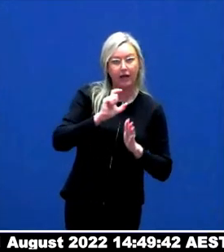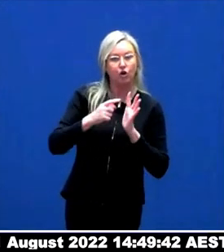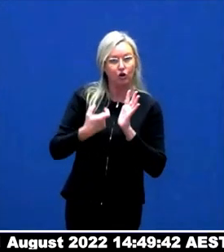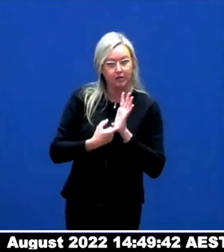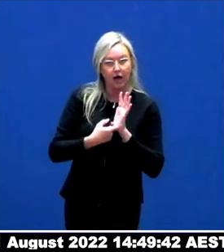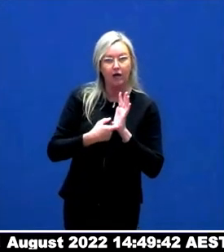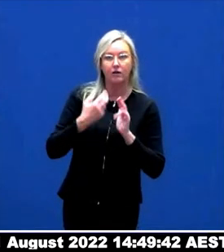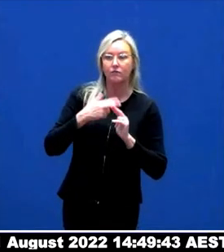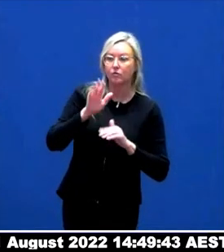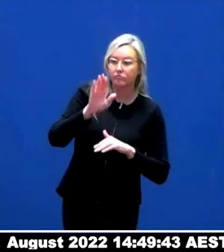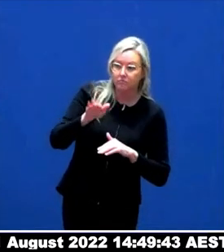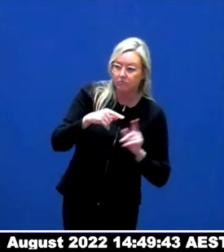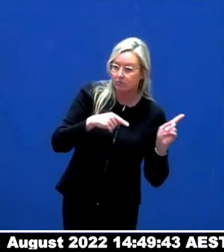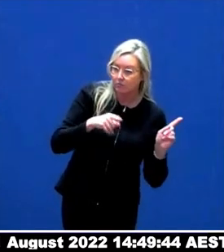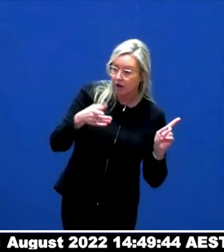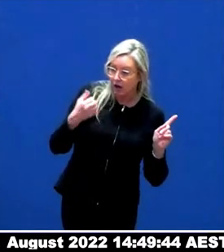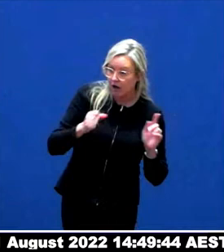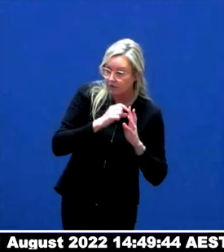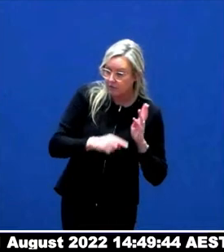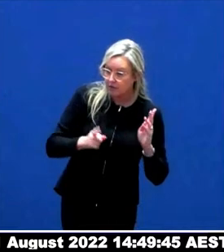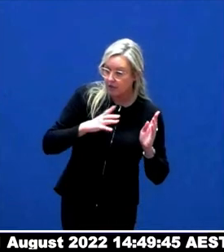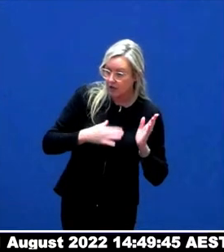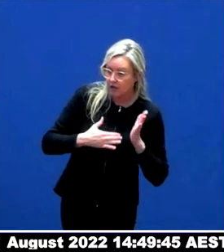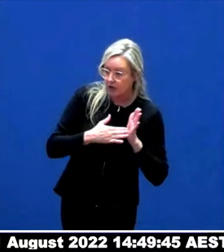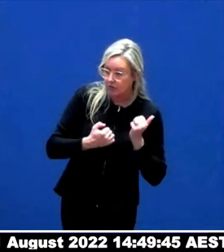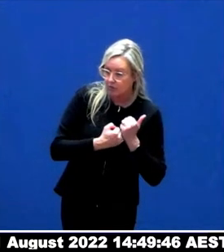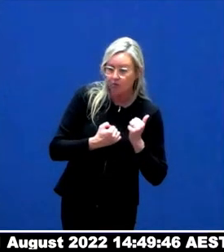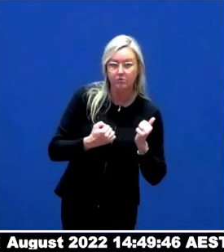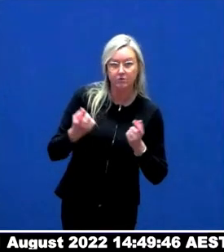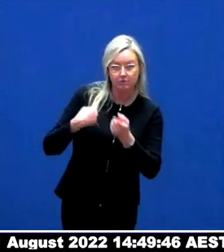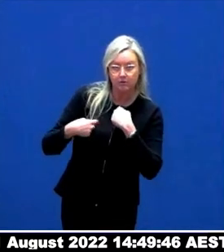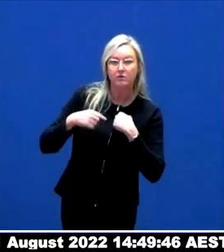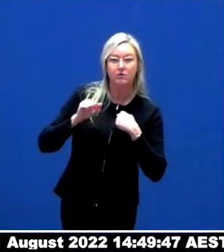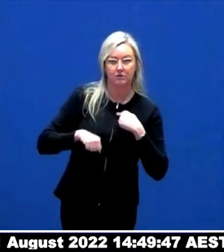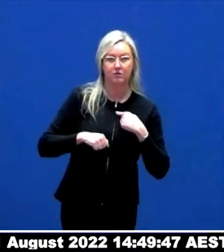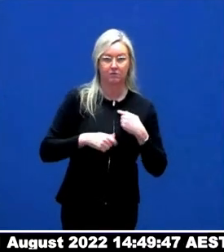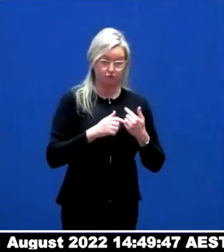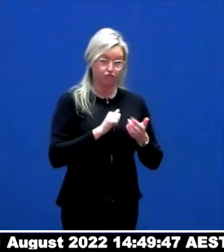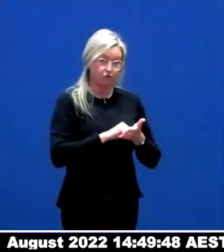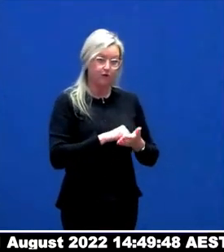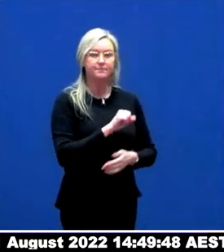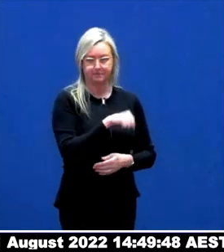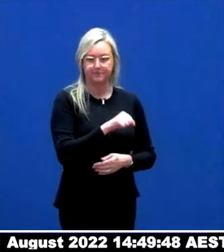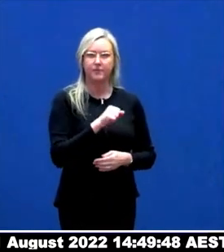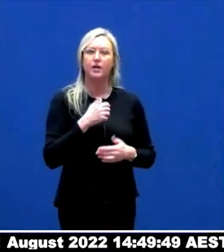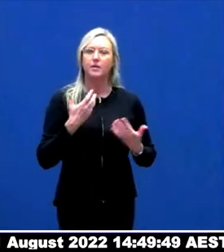That's correct. If a delegate isn't satisfied on the basis of the evidence that a prospective